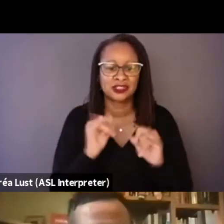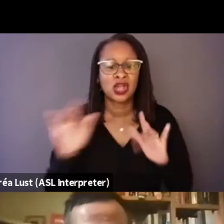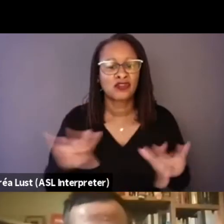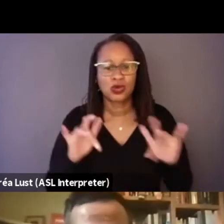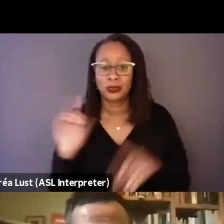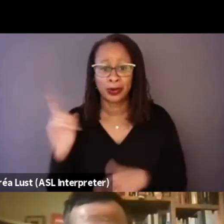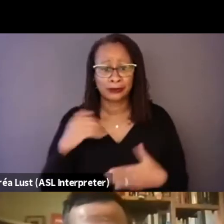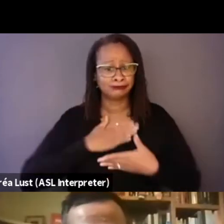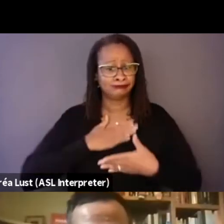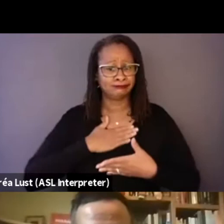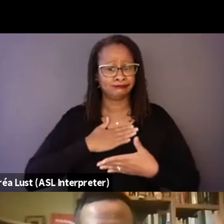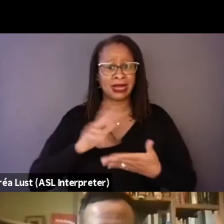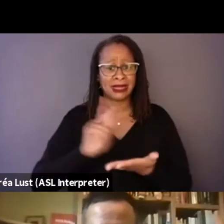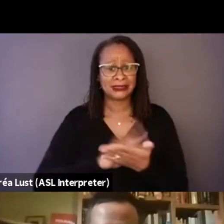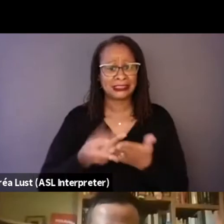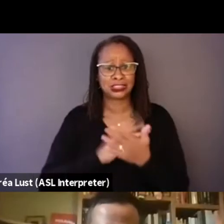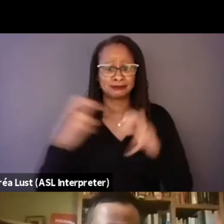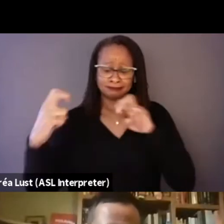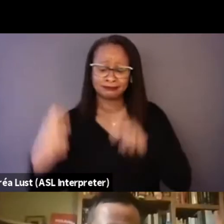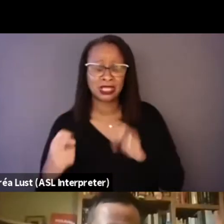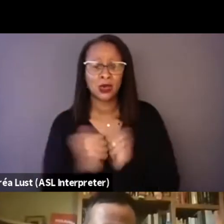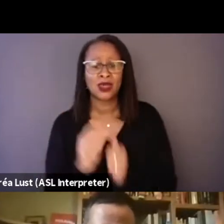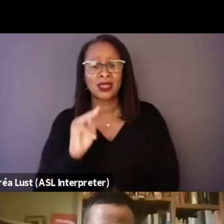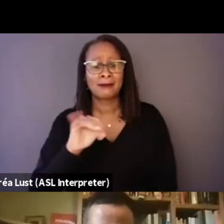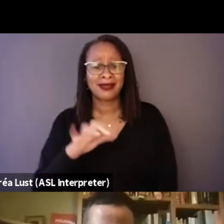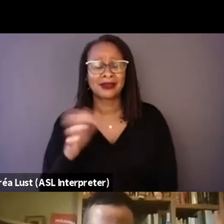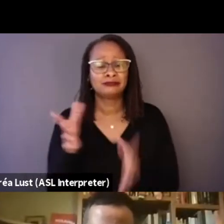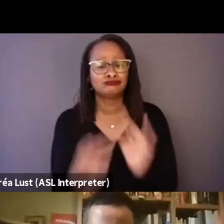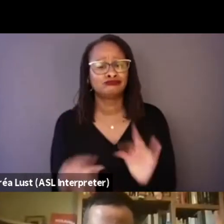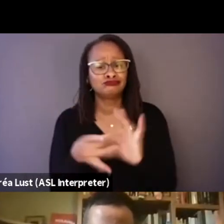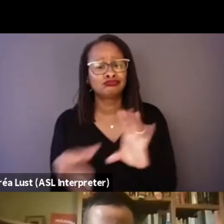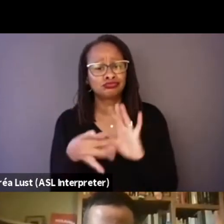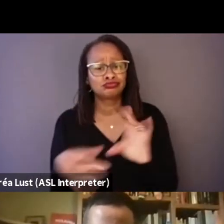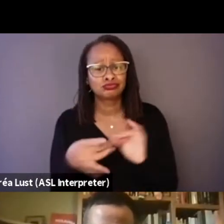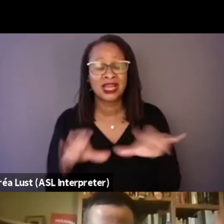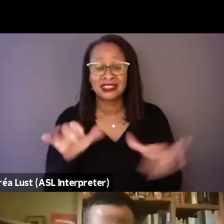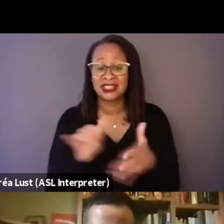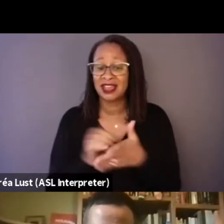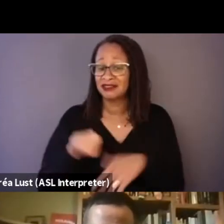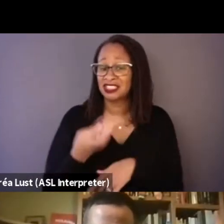just sitting just me and him with a mic and just chatting. And we did that over a course of several hours, several times.